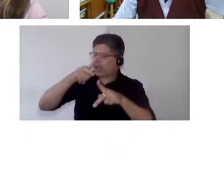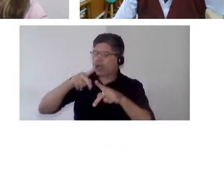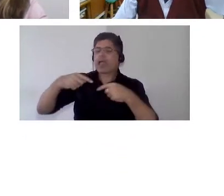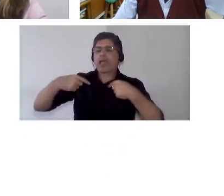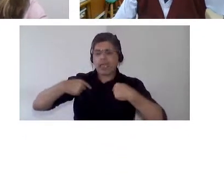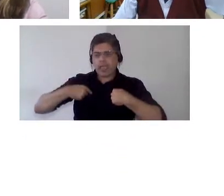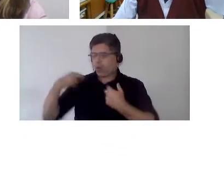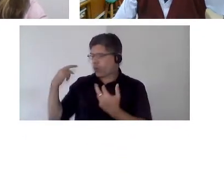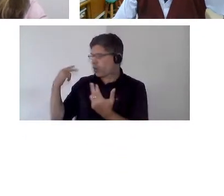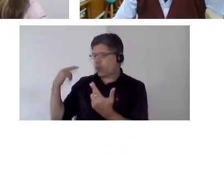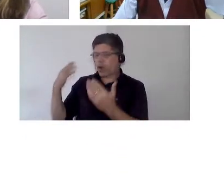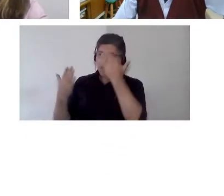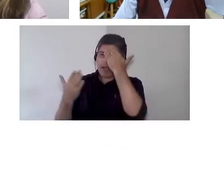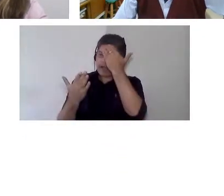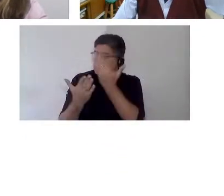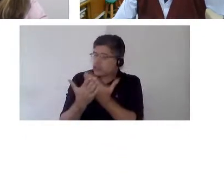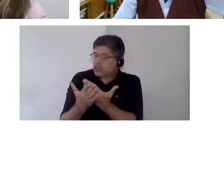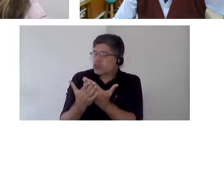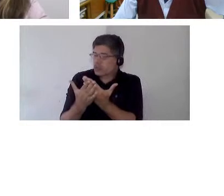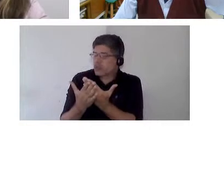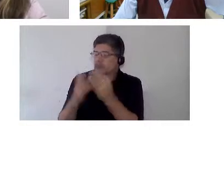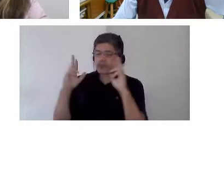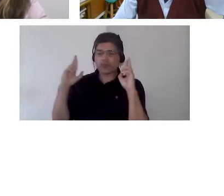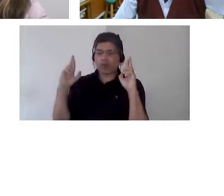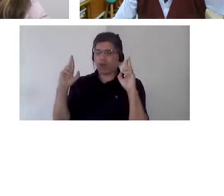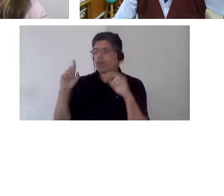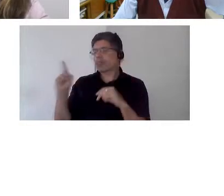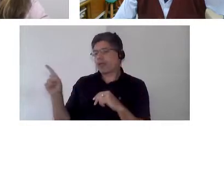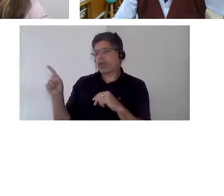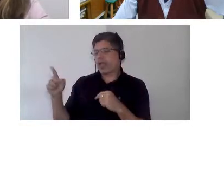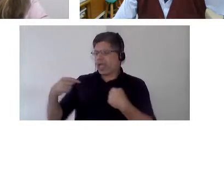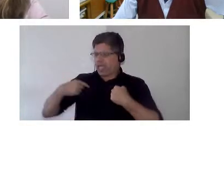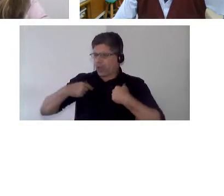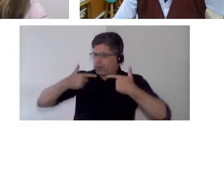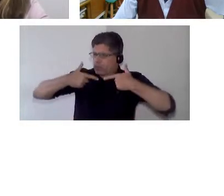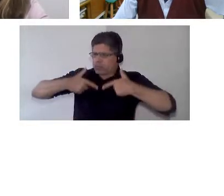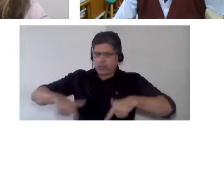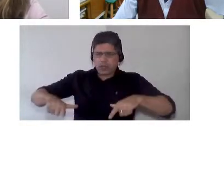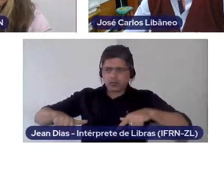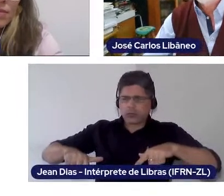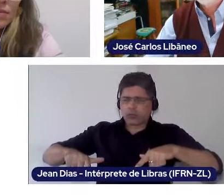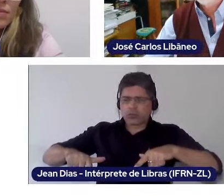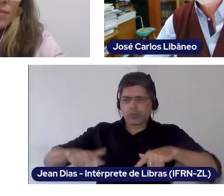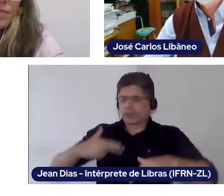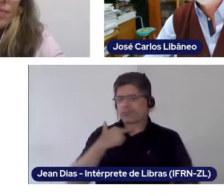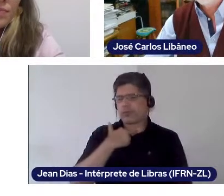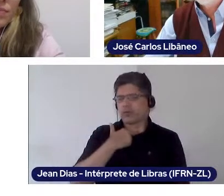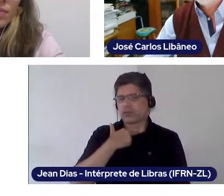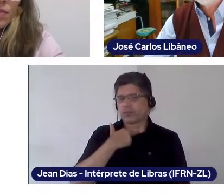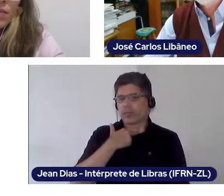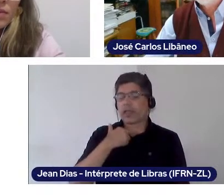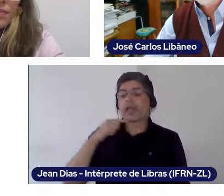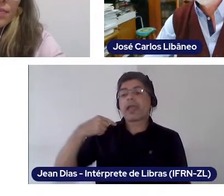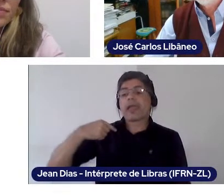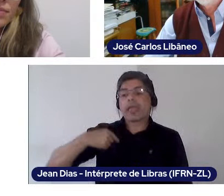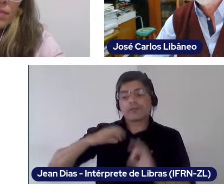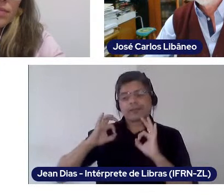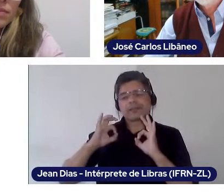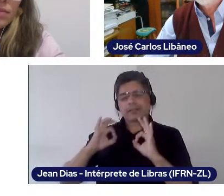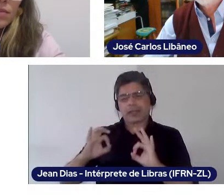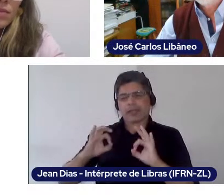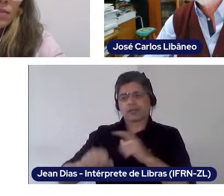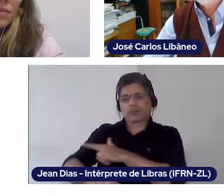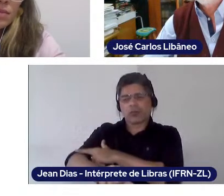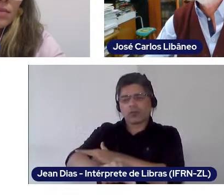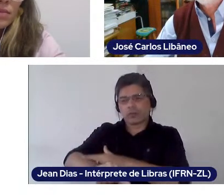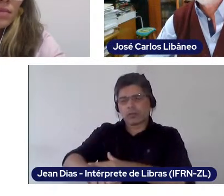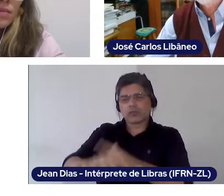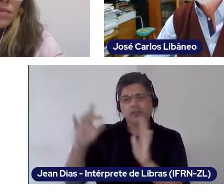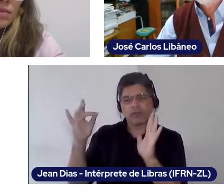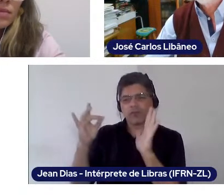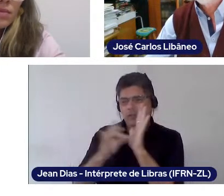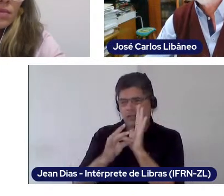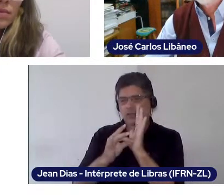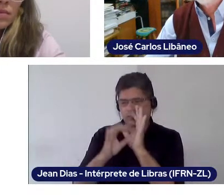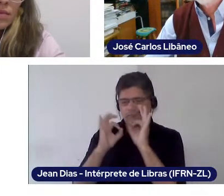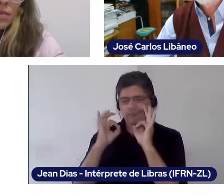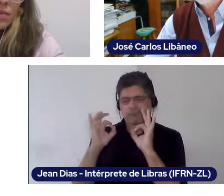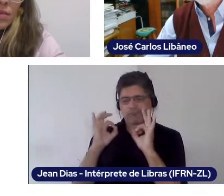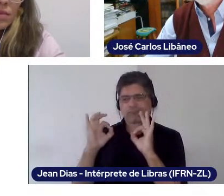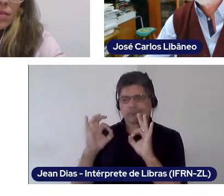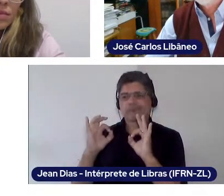So, I cannot be neutral in front of brazilian social inequalities. That would not be authentic, it wouldn't be honest for me to be neutral. I want to build concretely a fair country.